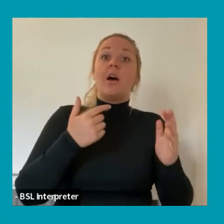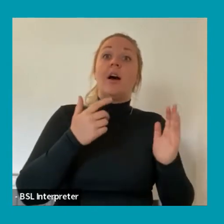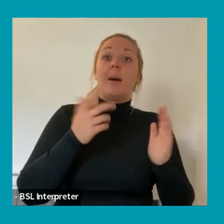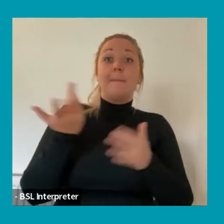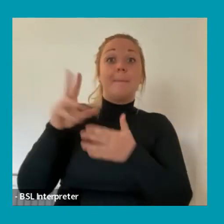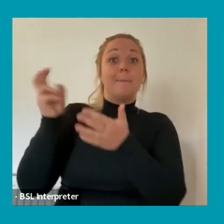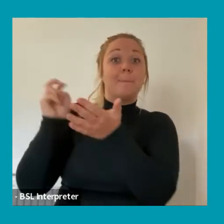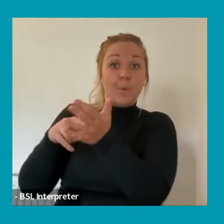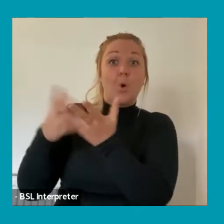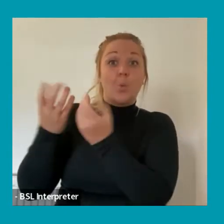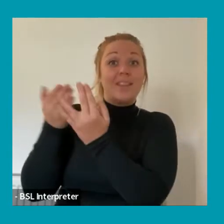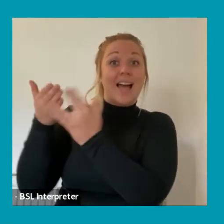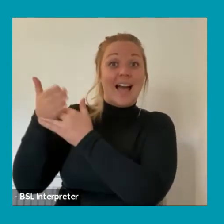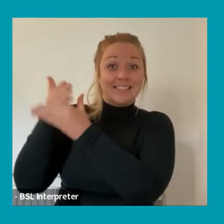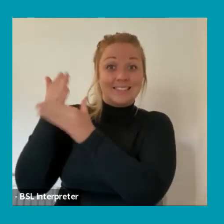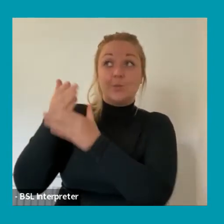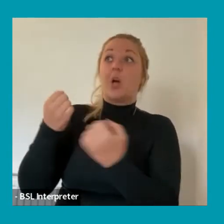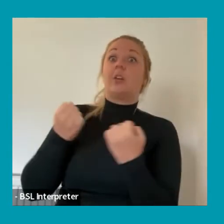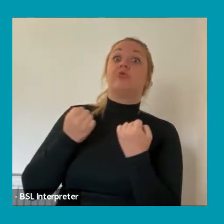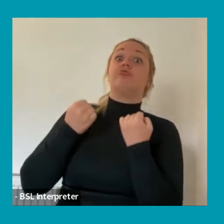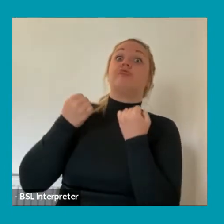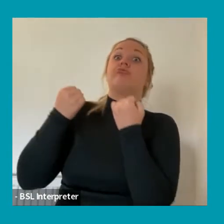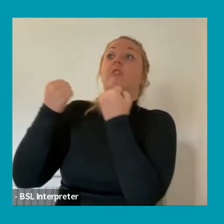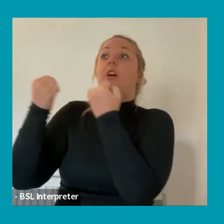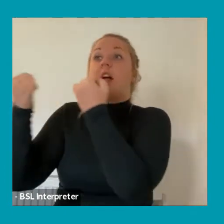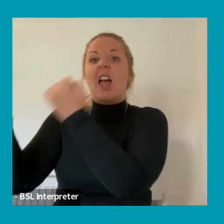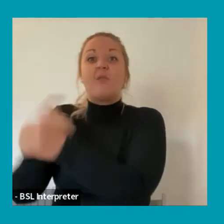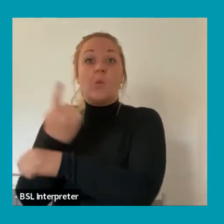there's only two assessment centres in London. Booked it up.